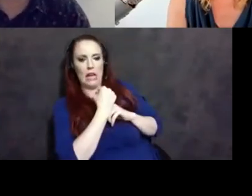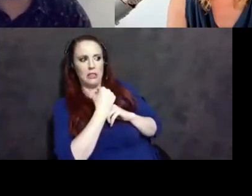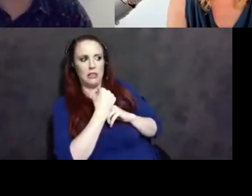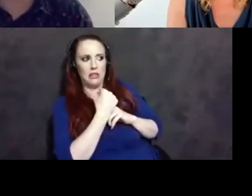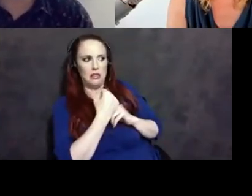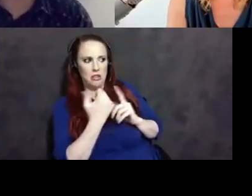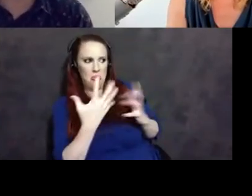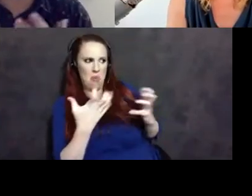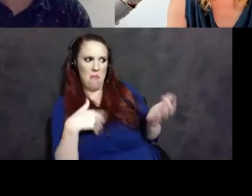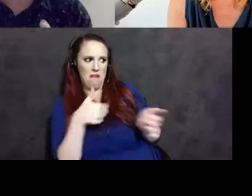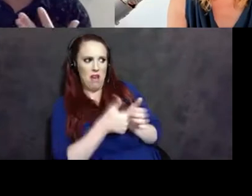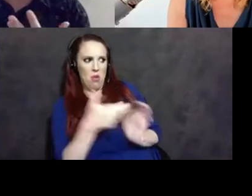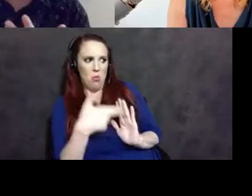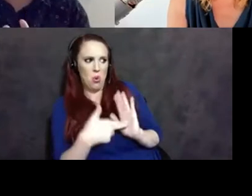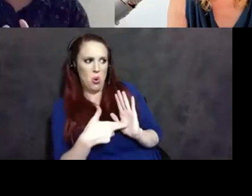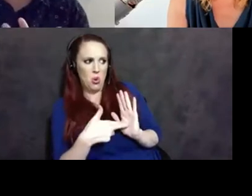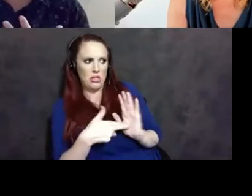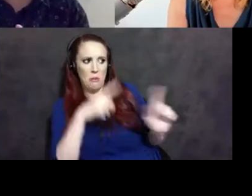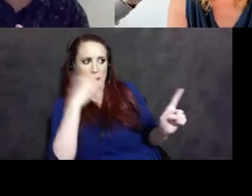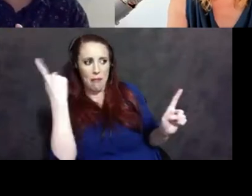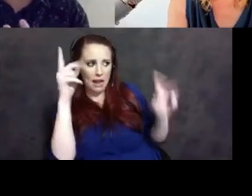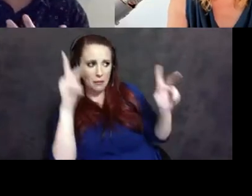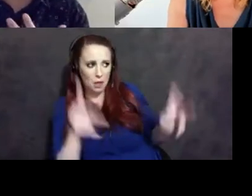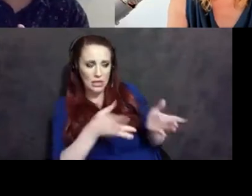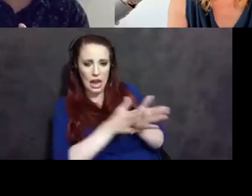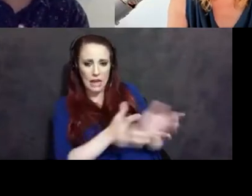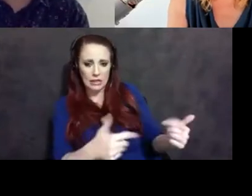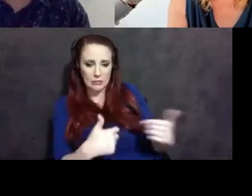And as we asked by a black person, a black man.